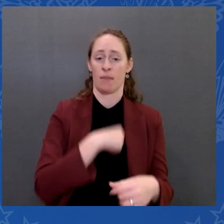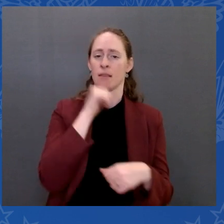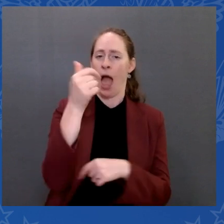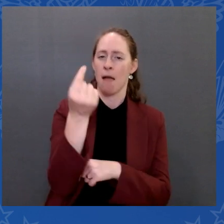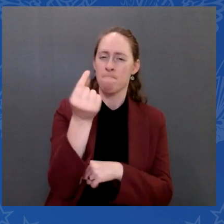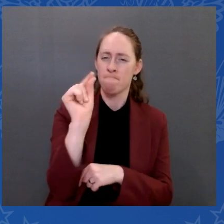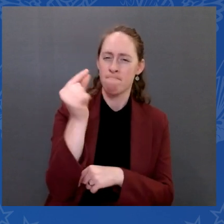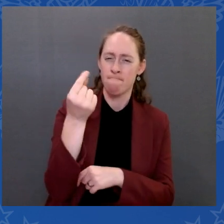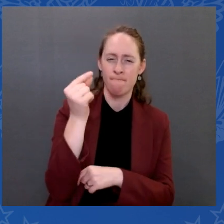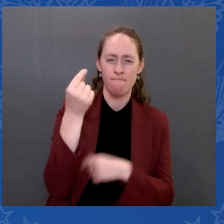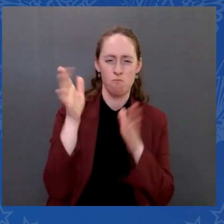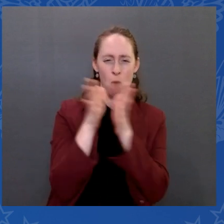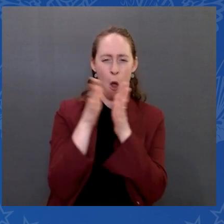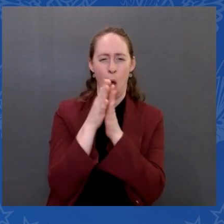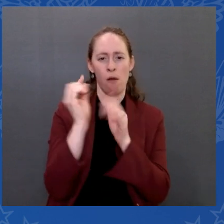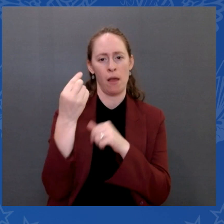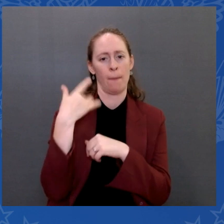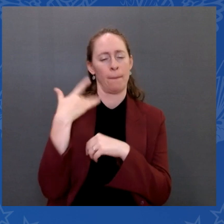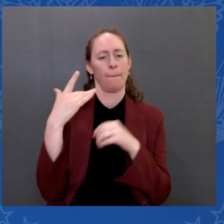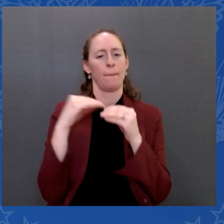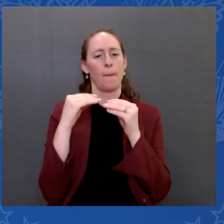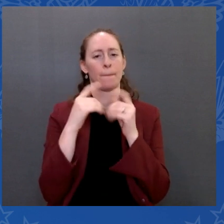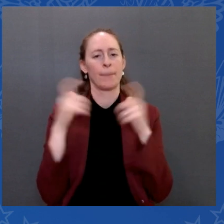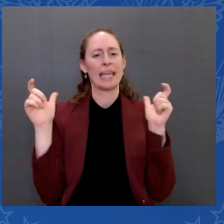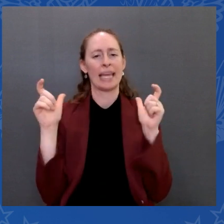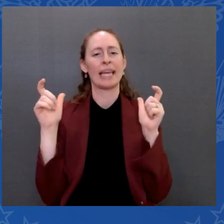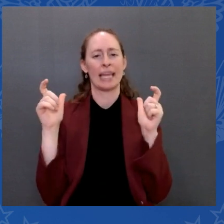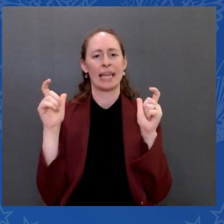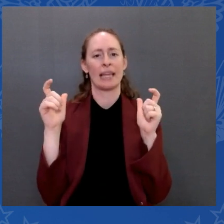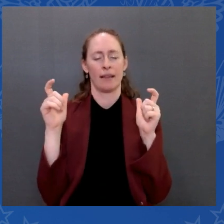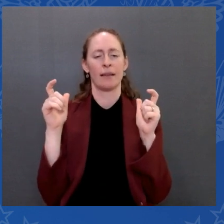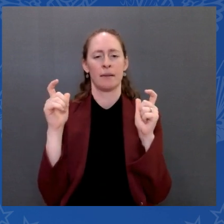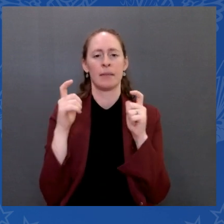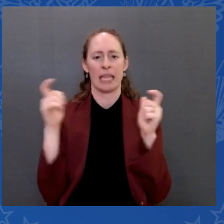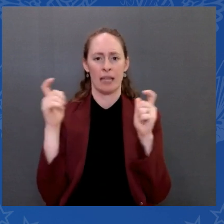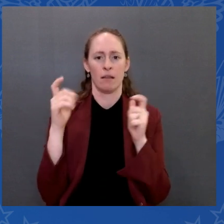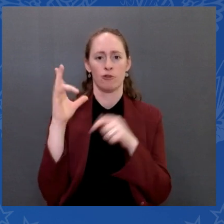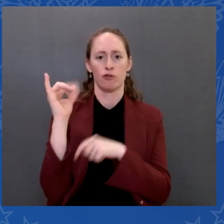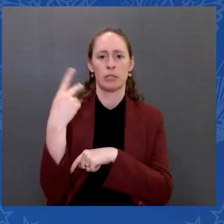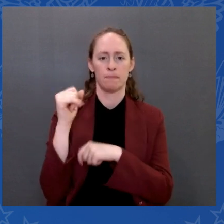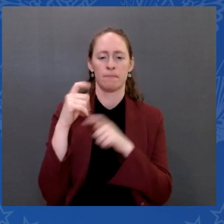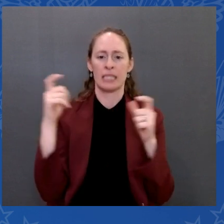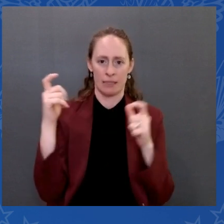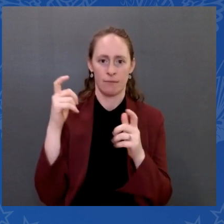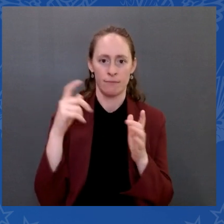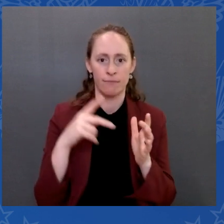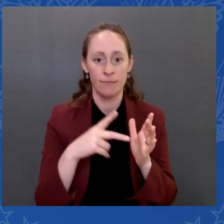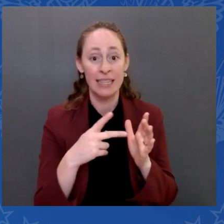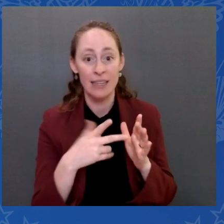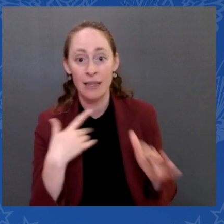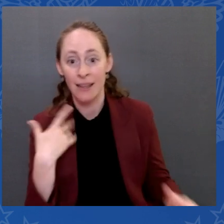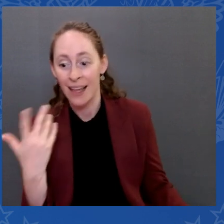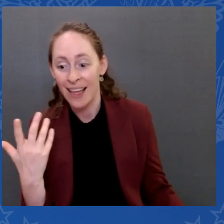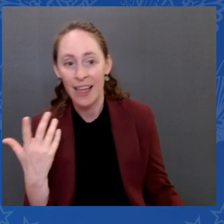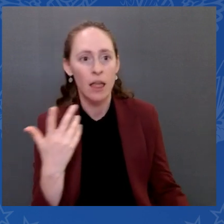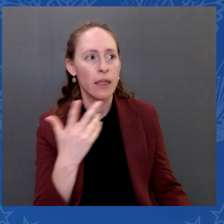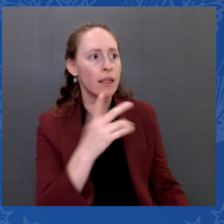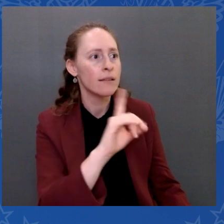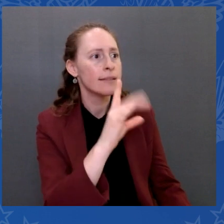you know, demand right now and the shortest supply. And, you know, in terms of opportunities going forward -- shifting gears, as you mentioned --